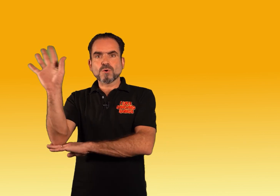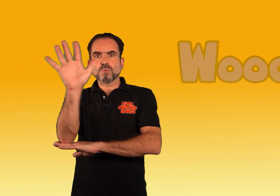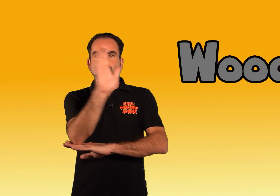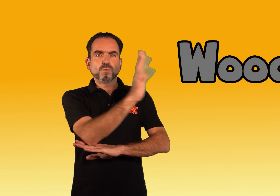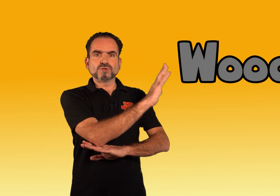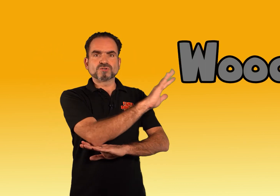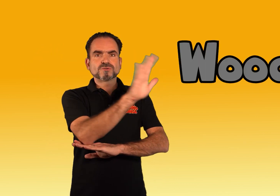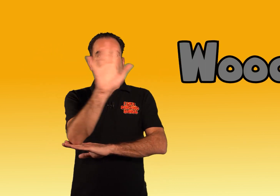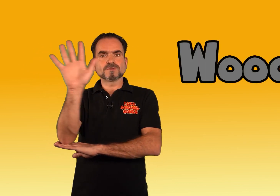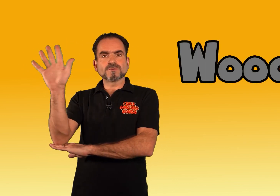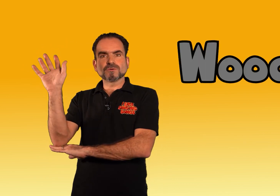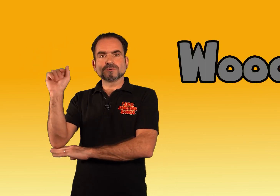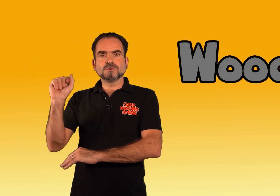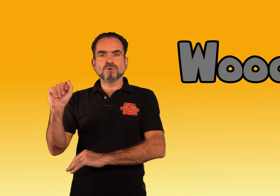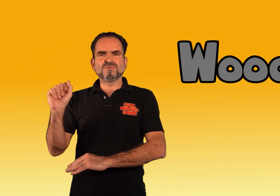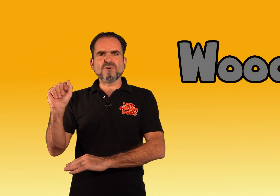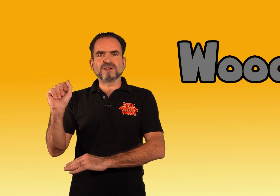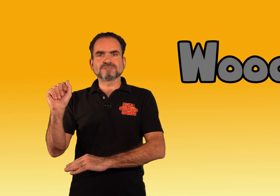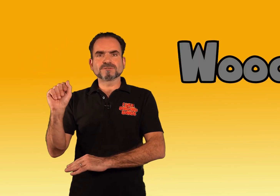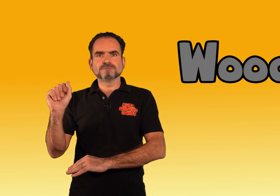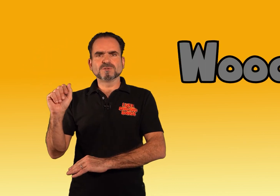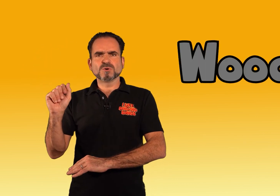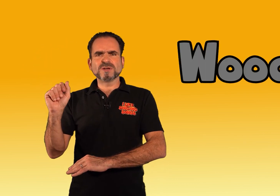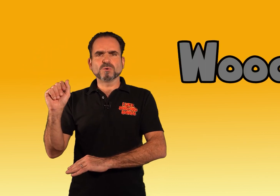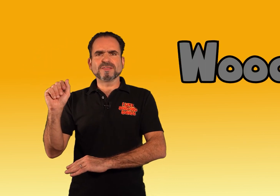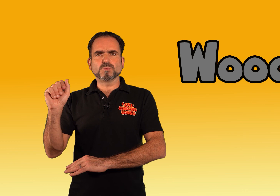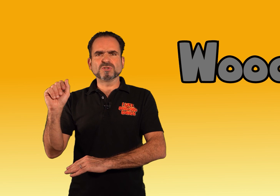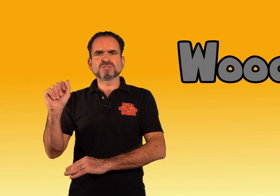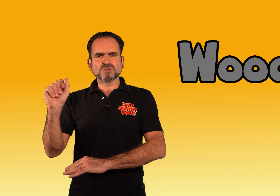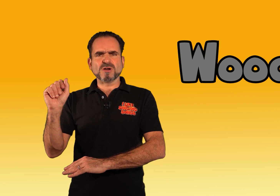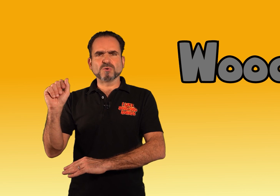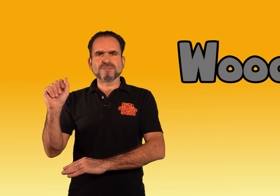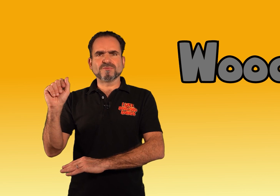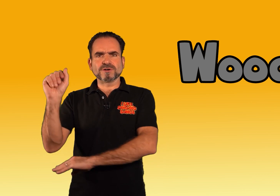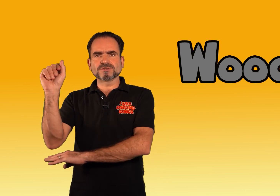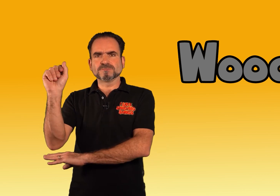Wood Or forest We call it the woods..... You might call it the forest